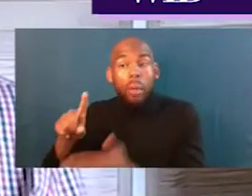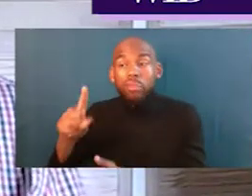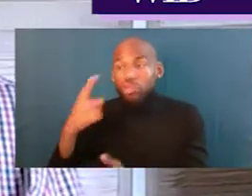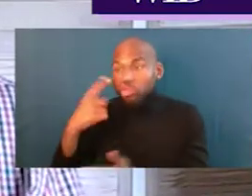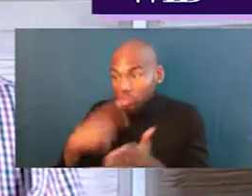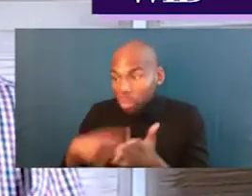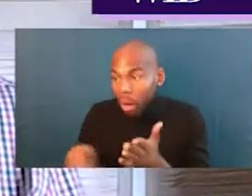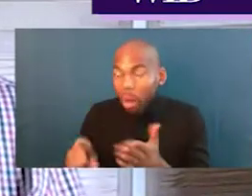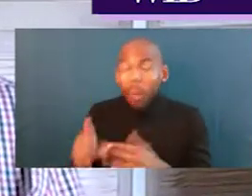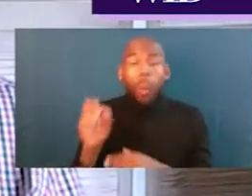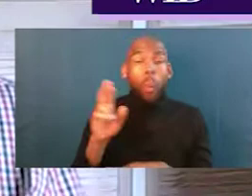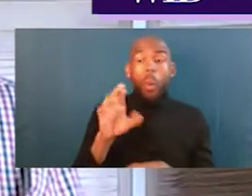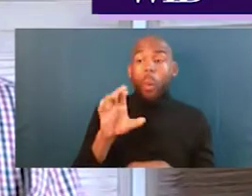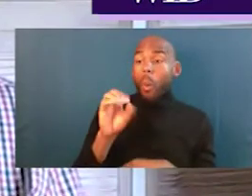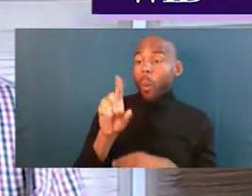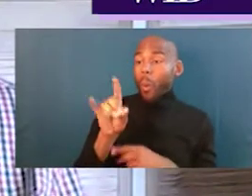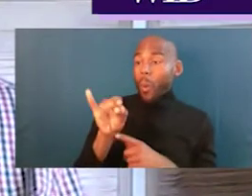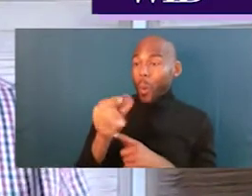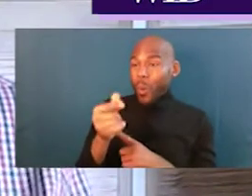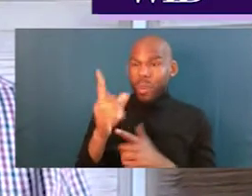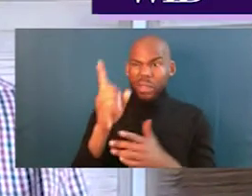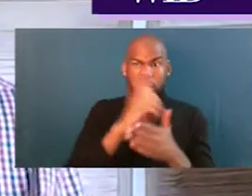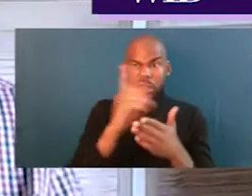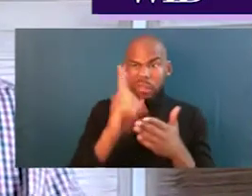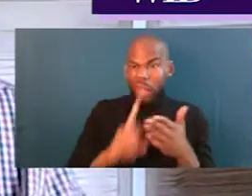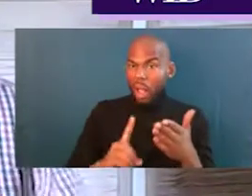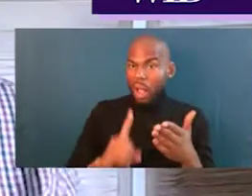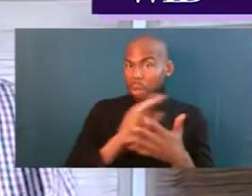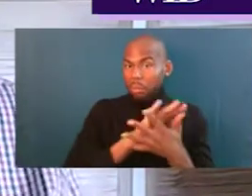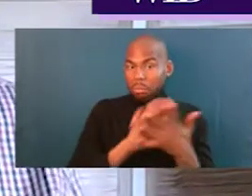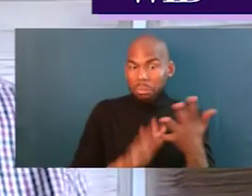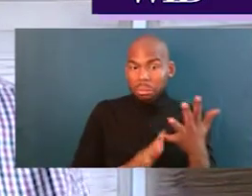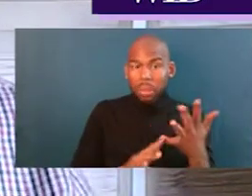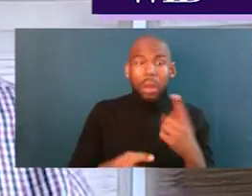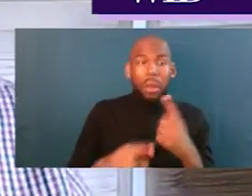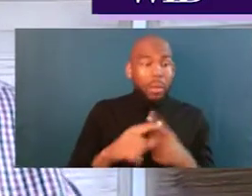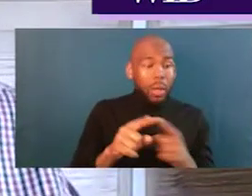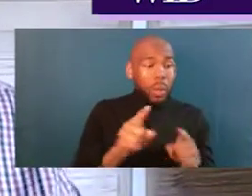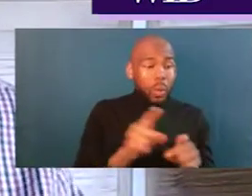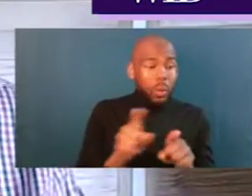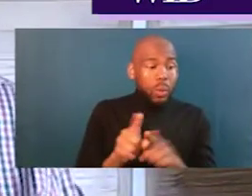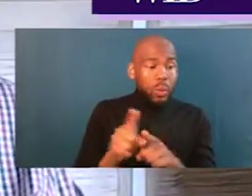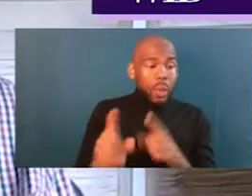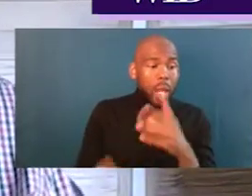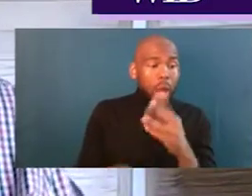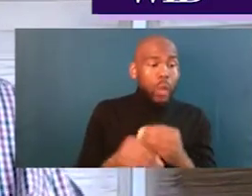people with projects with coding and design, et cetera, plus contributing to training,